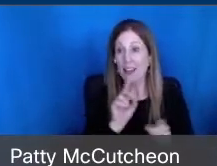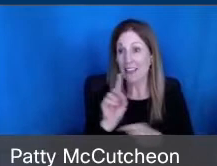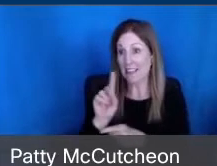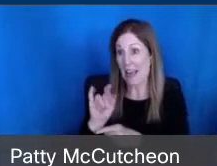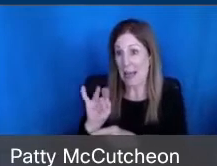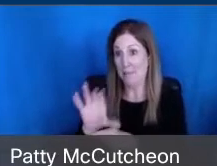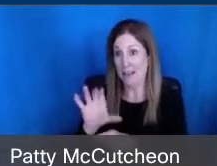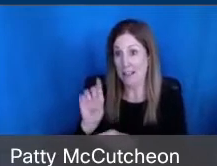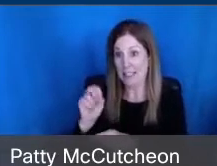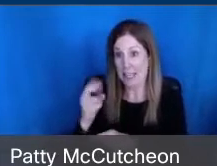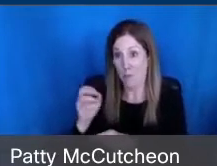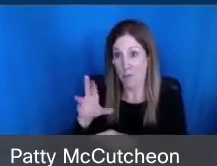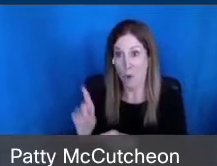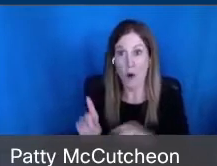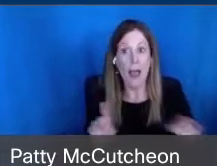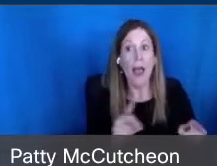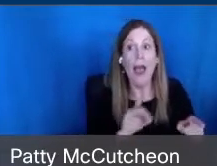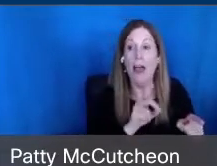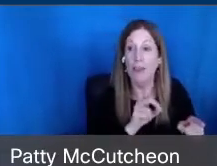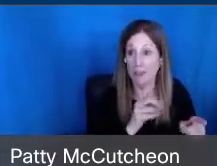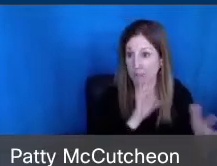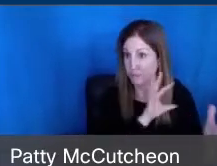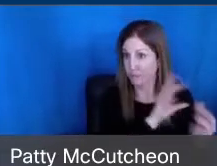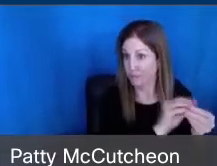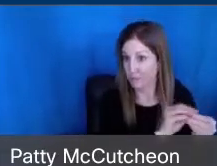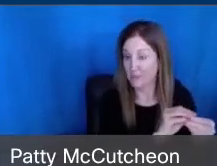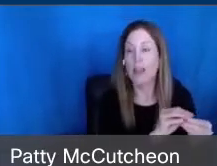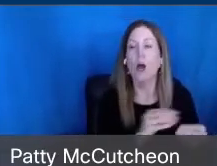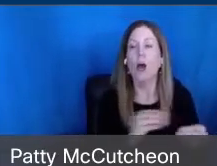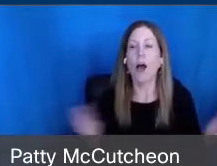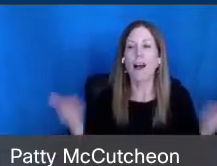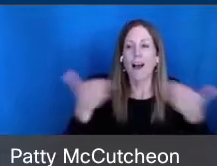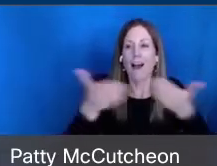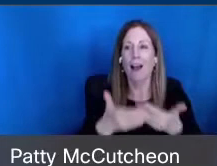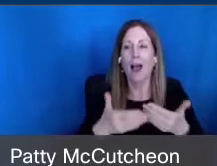work together, providing users with multiple ways to quickly access the same data.